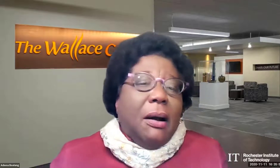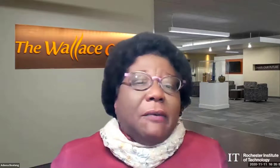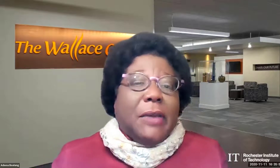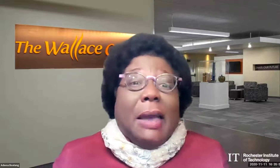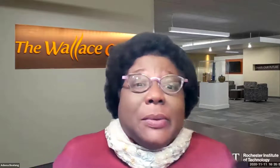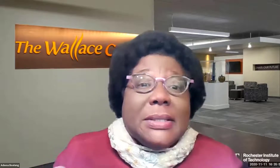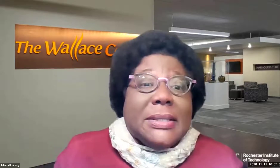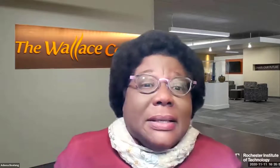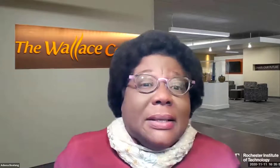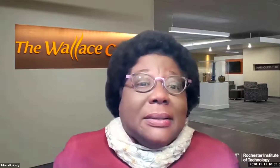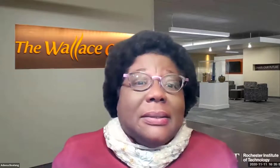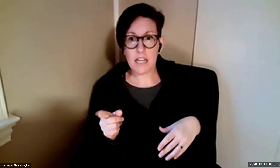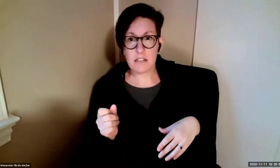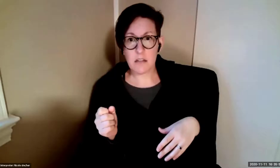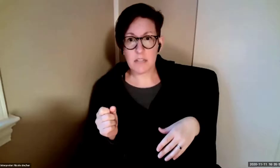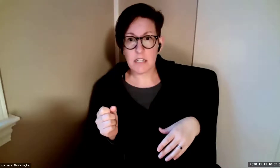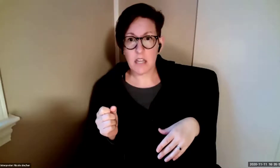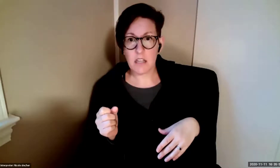Nicole she/her: Off campus Joanie has something to say.